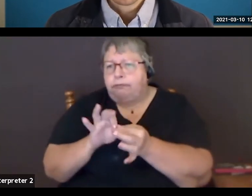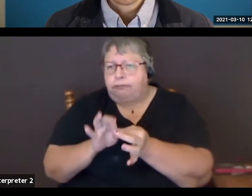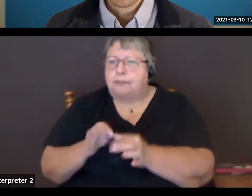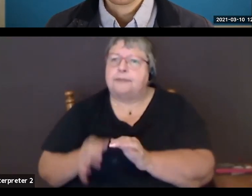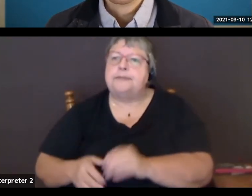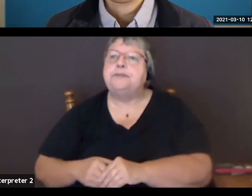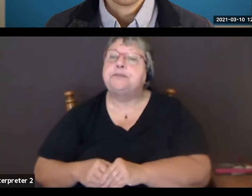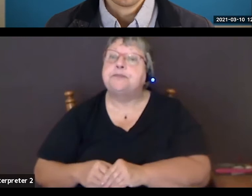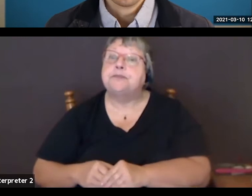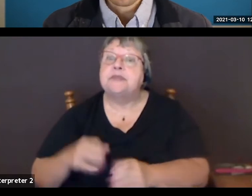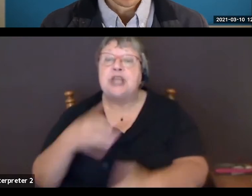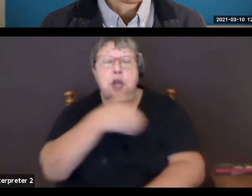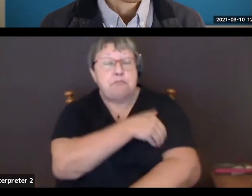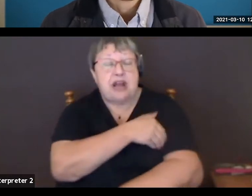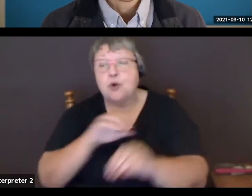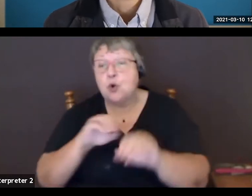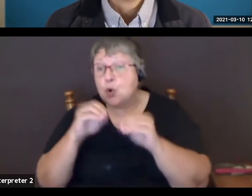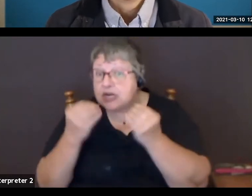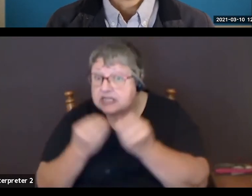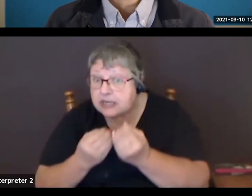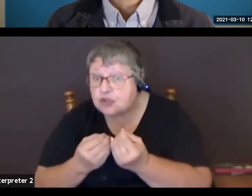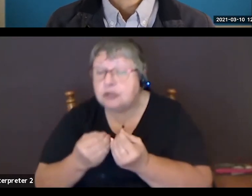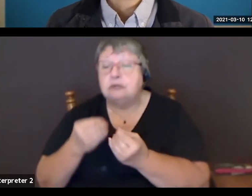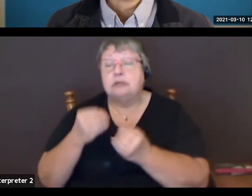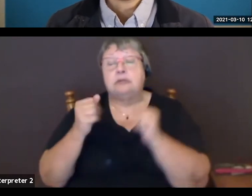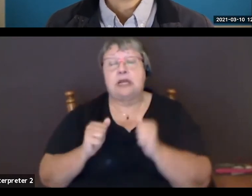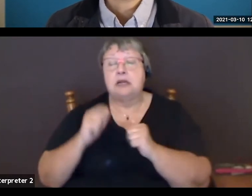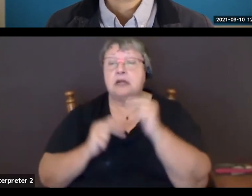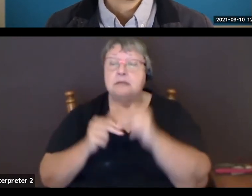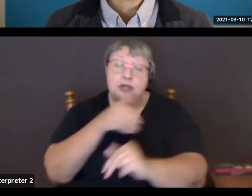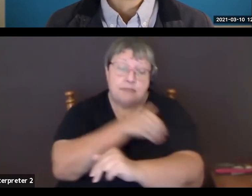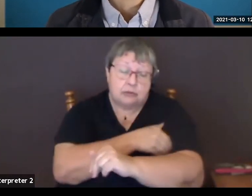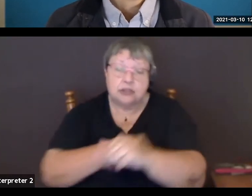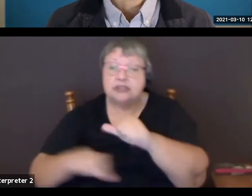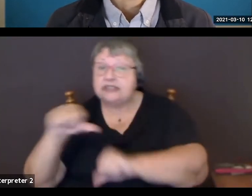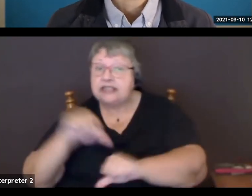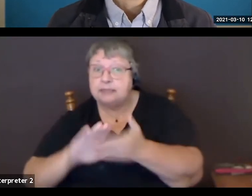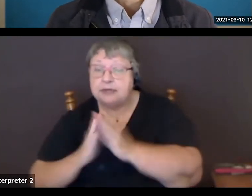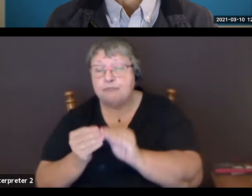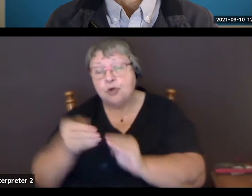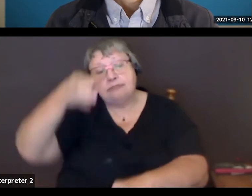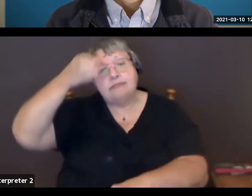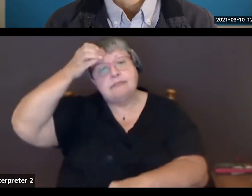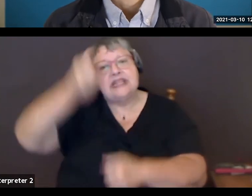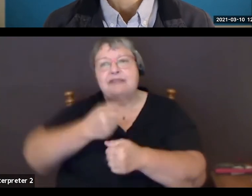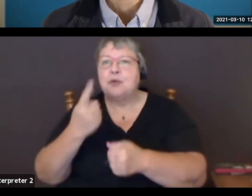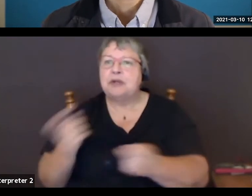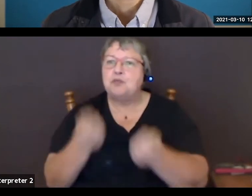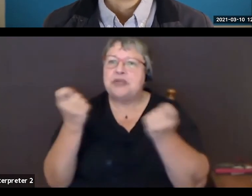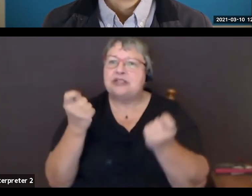Powerful organizations, grow their power through this scientists grow knowledge, and everyone wins. Right.